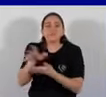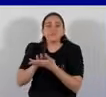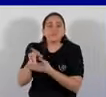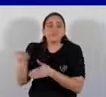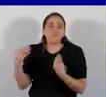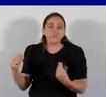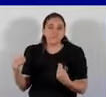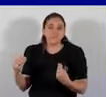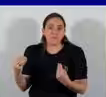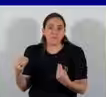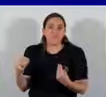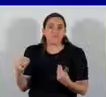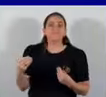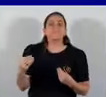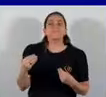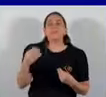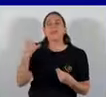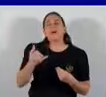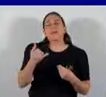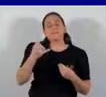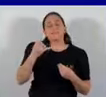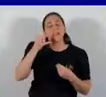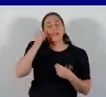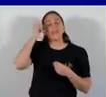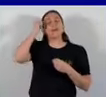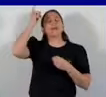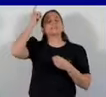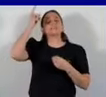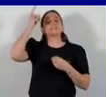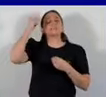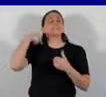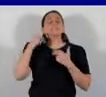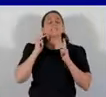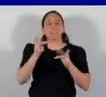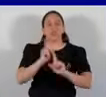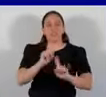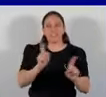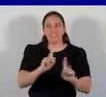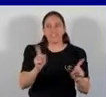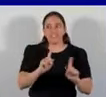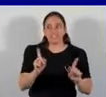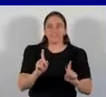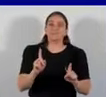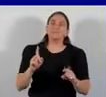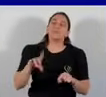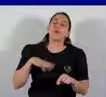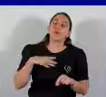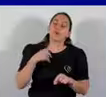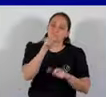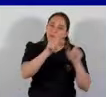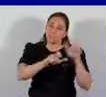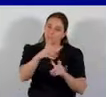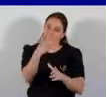And I come up with other analogies but I'm not going to do them With people who love a lot